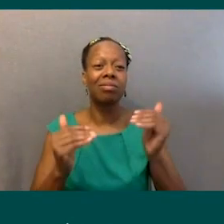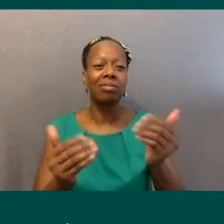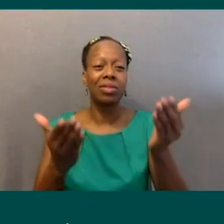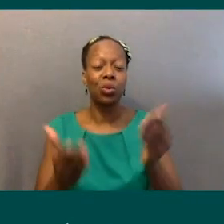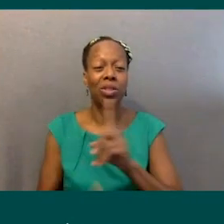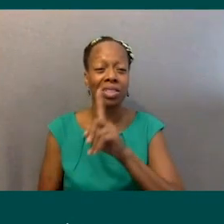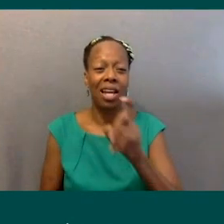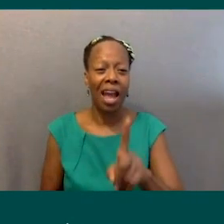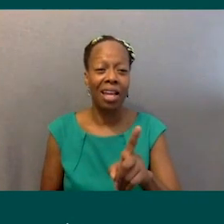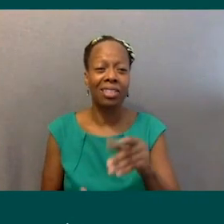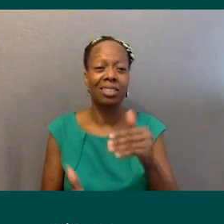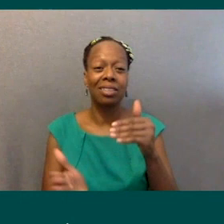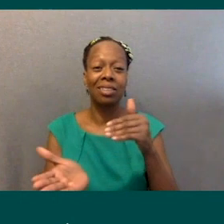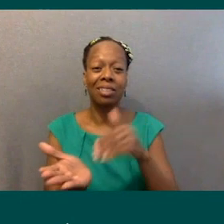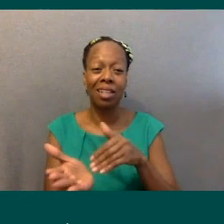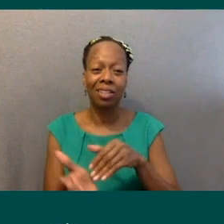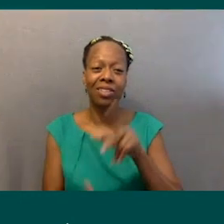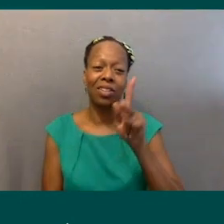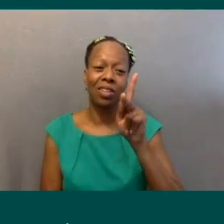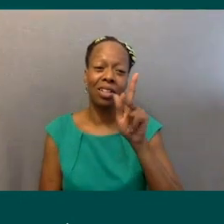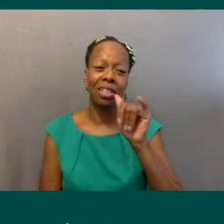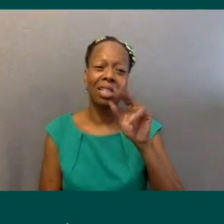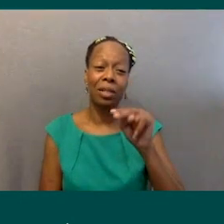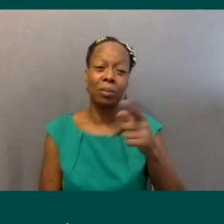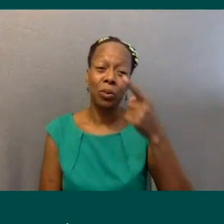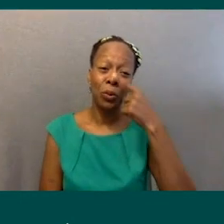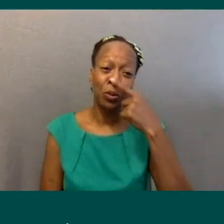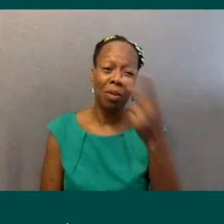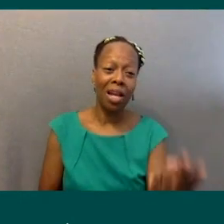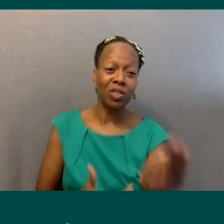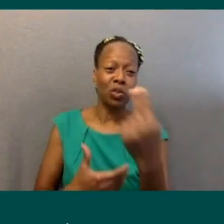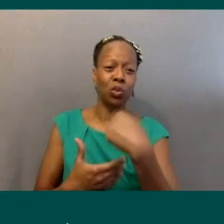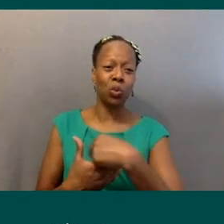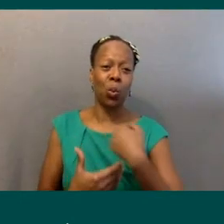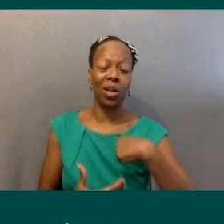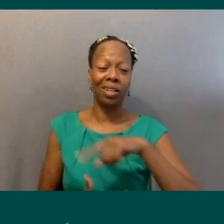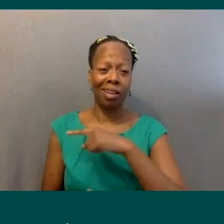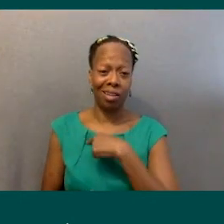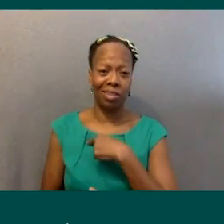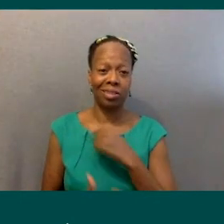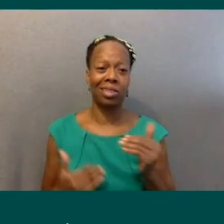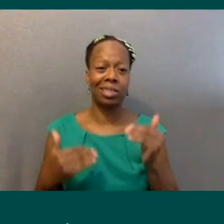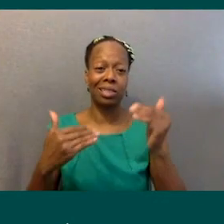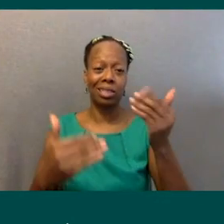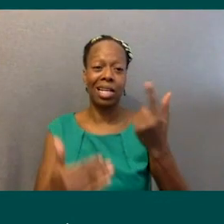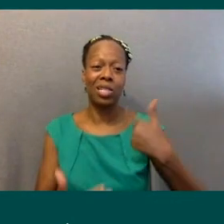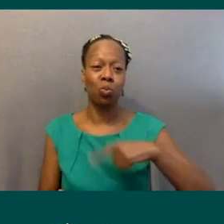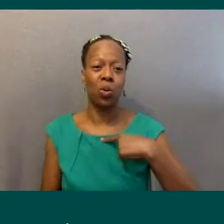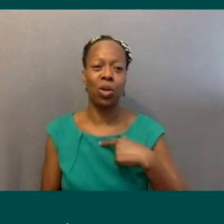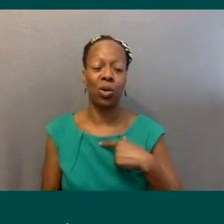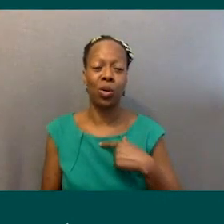some of the audience Q&A right now, but Dr. Kim, when I'm looking at some of the questions